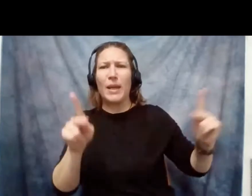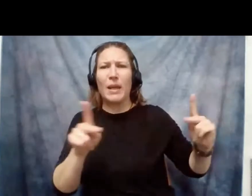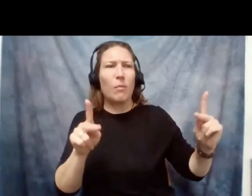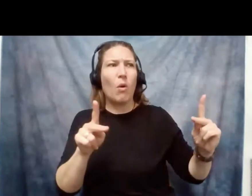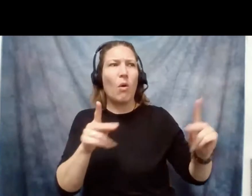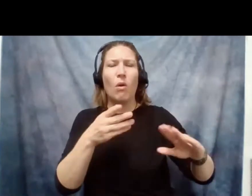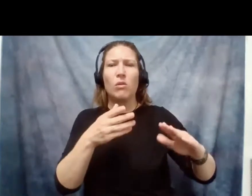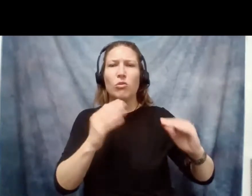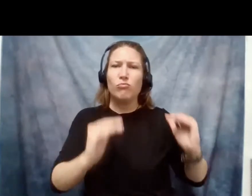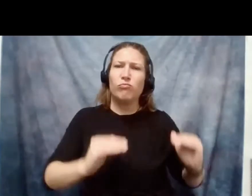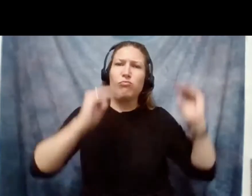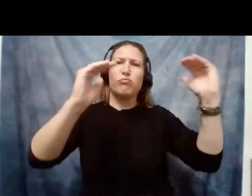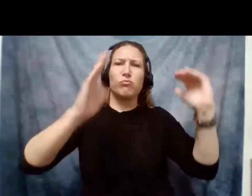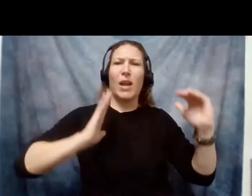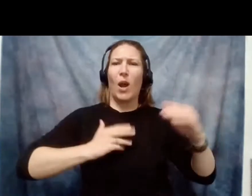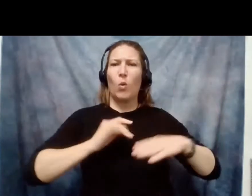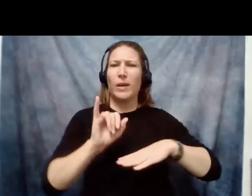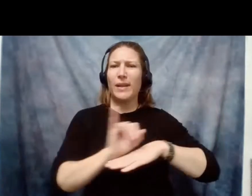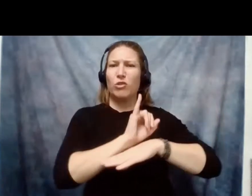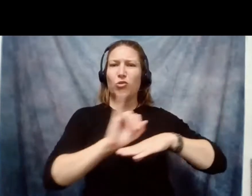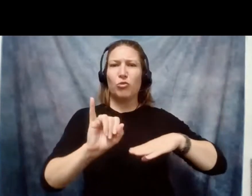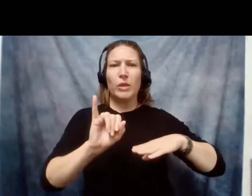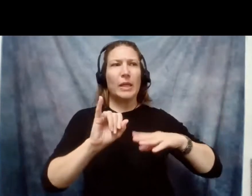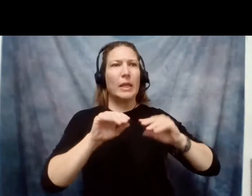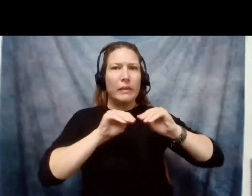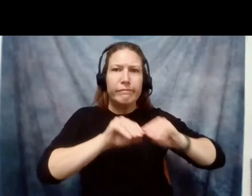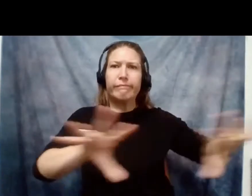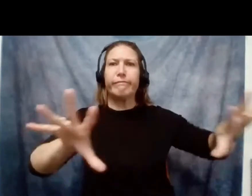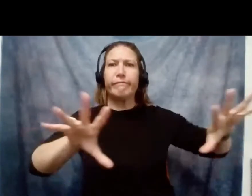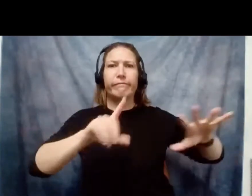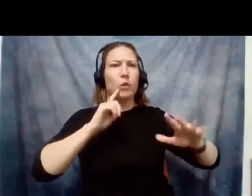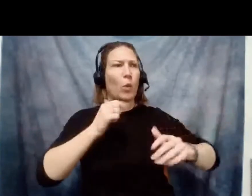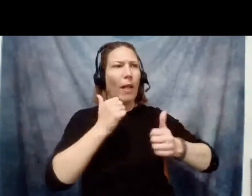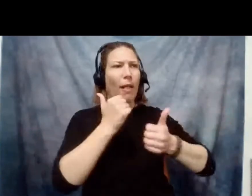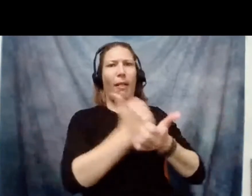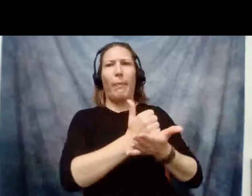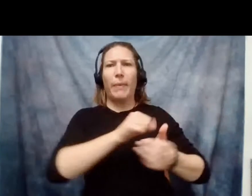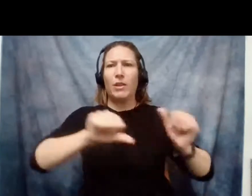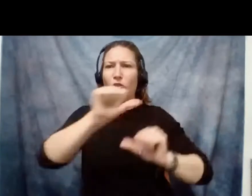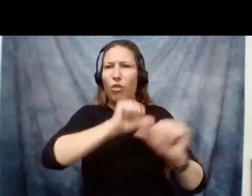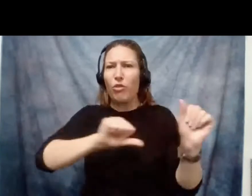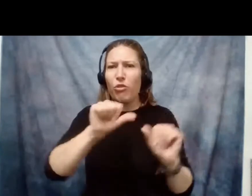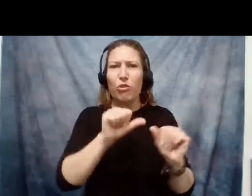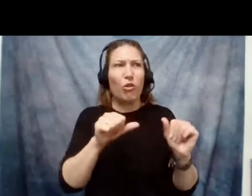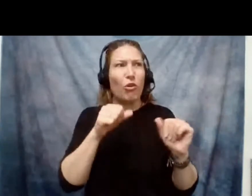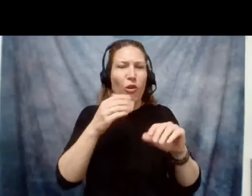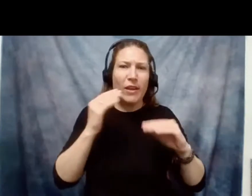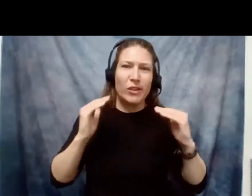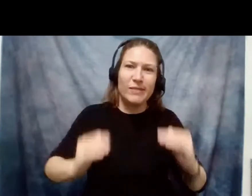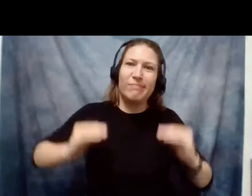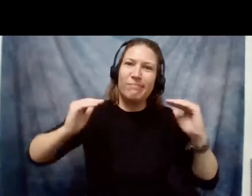um in our industry let's just get it out there and um and just keep doing better with that